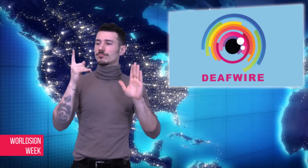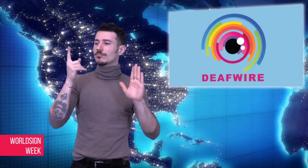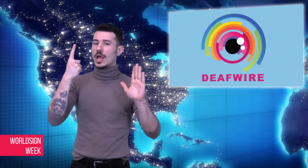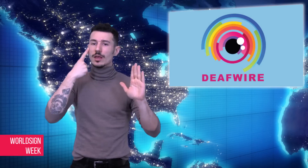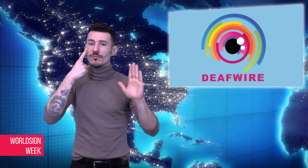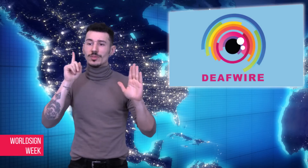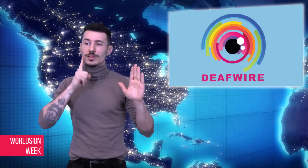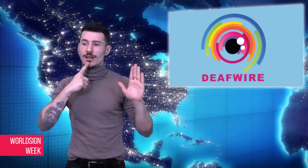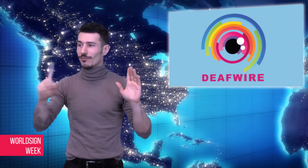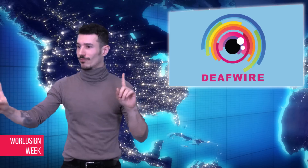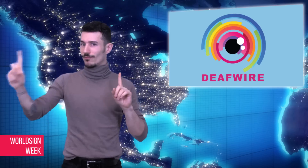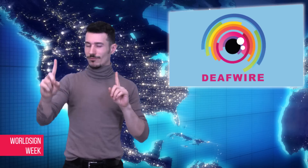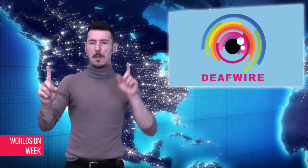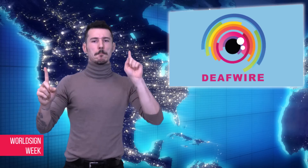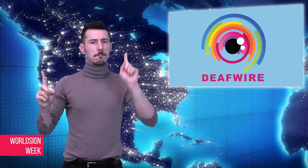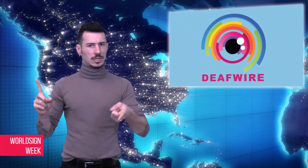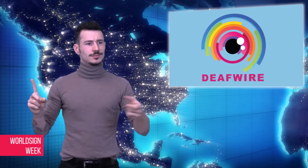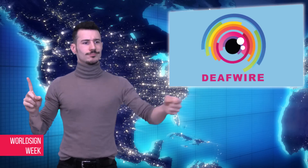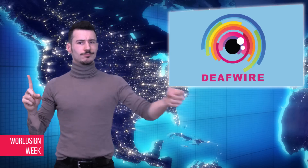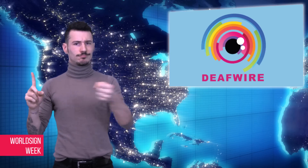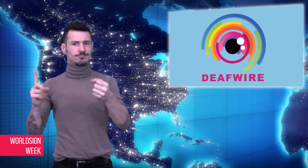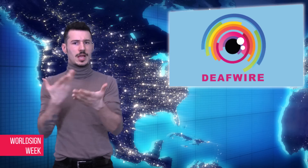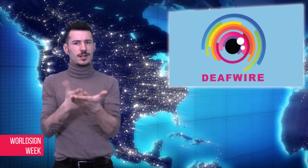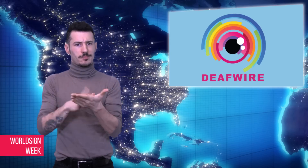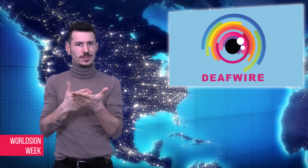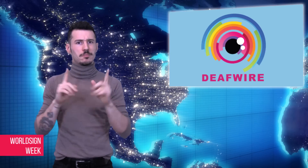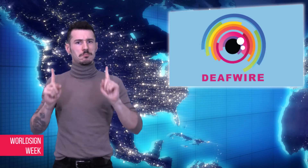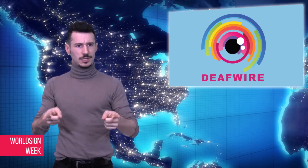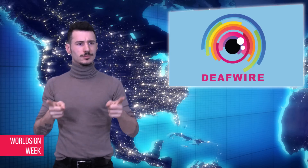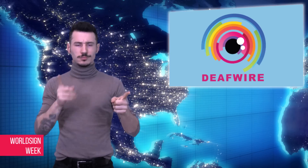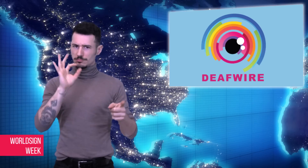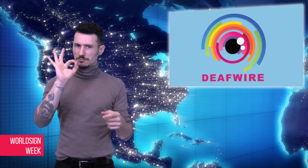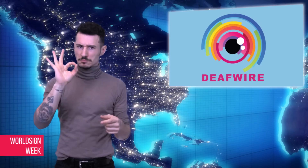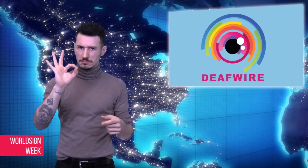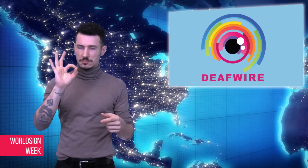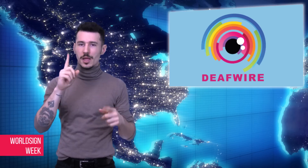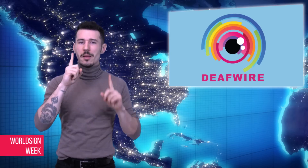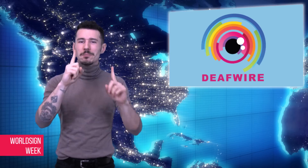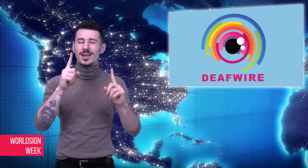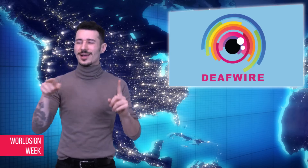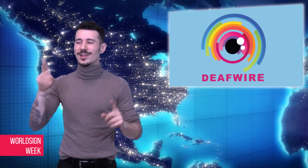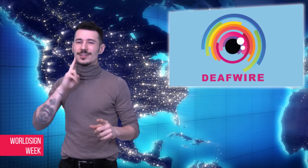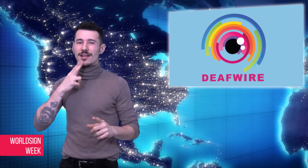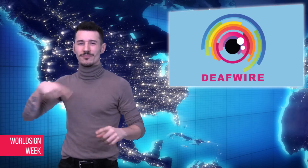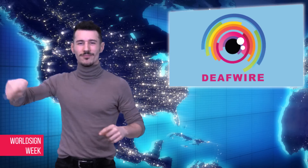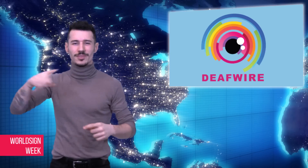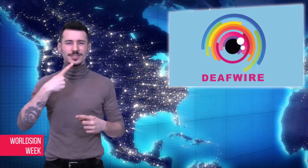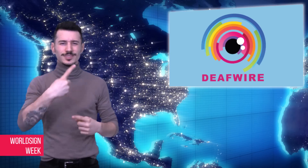reported no directional signs, missing